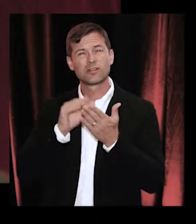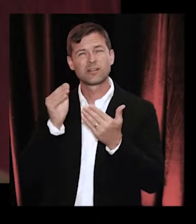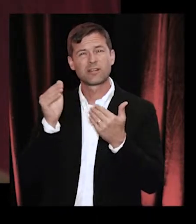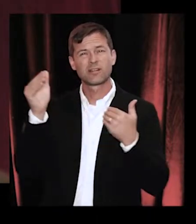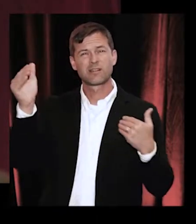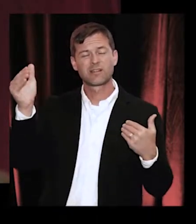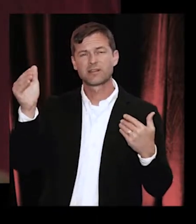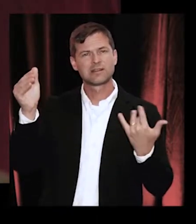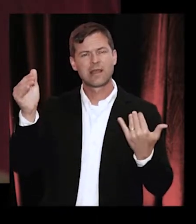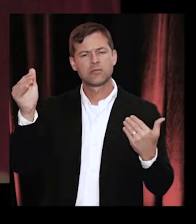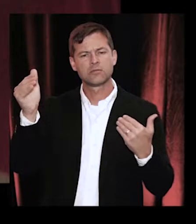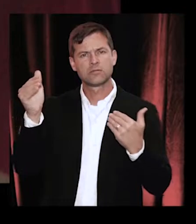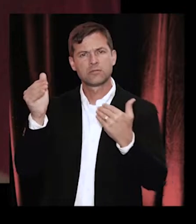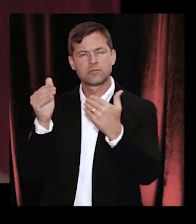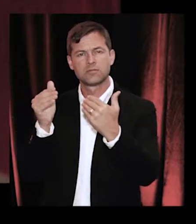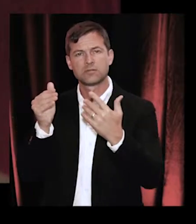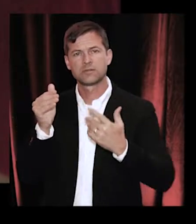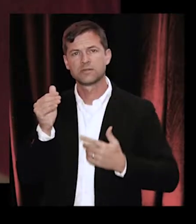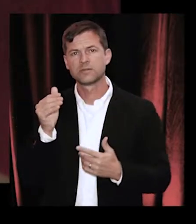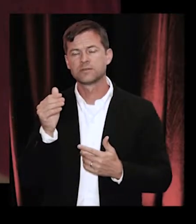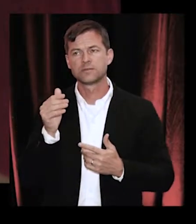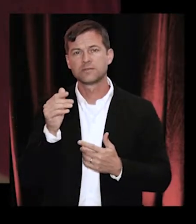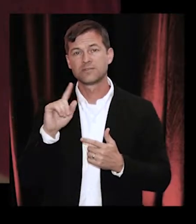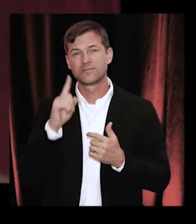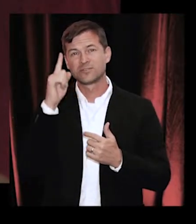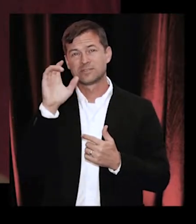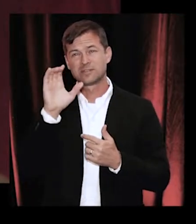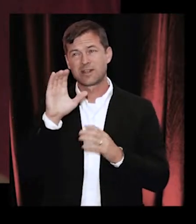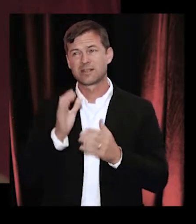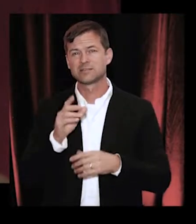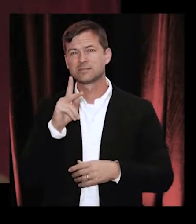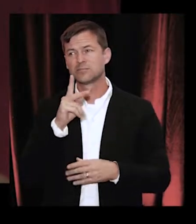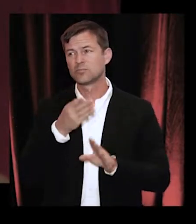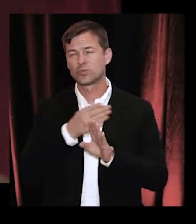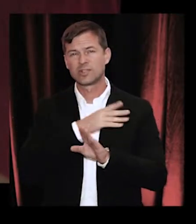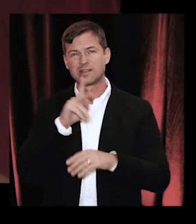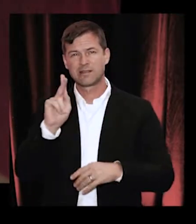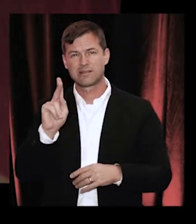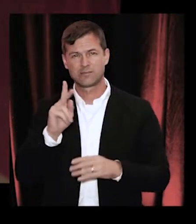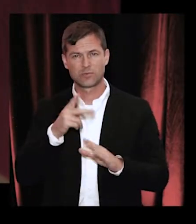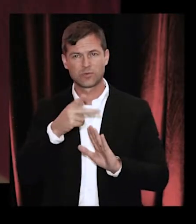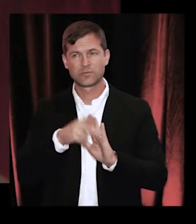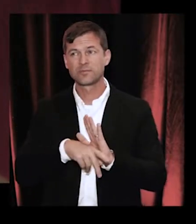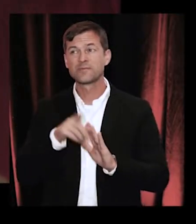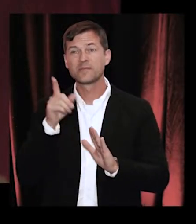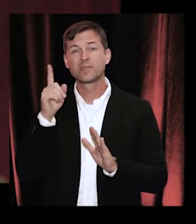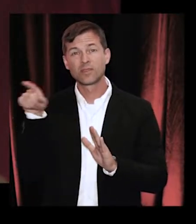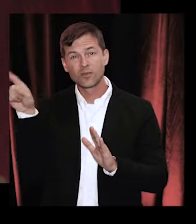and its first class pre-K program. For these reasons, it's especially poignant